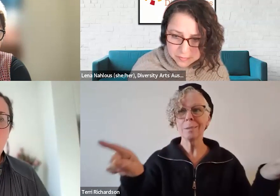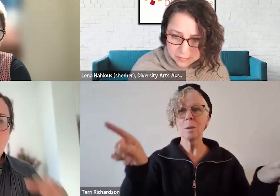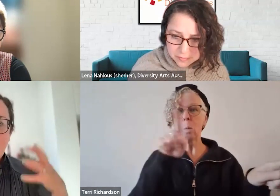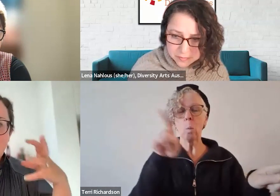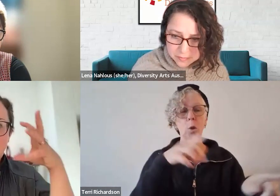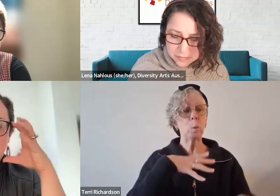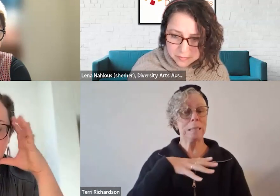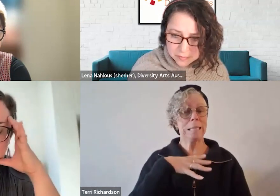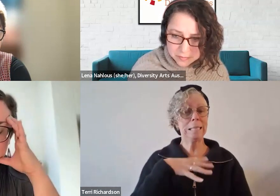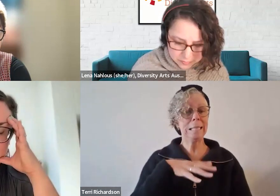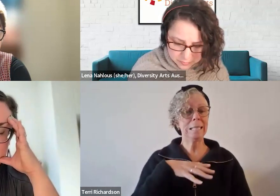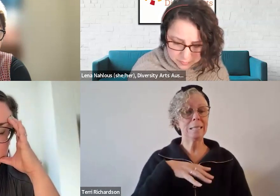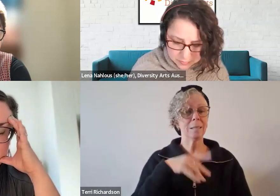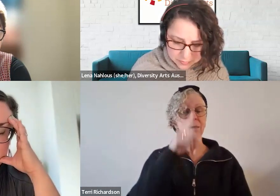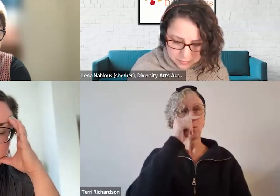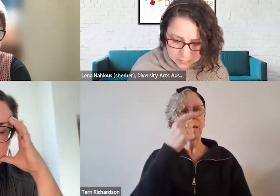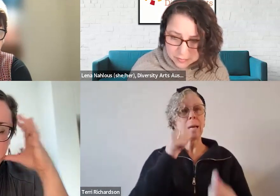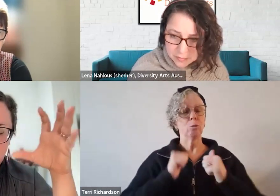which allows us to start training ourselves to think about governance